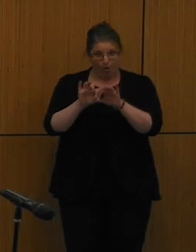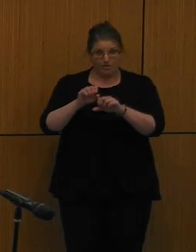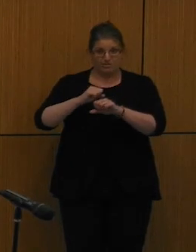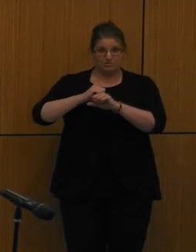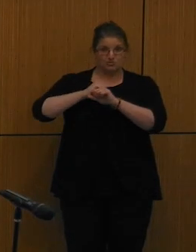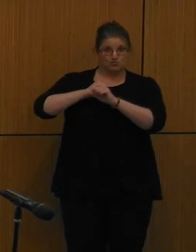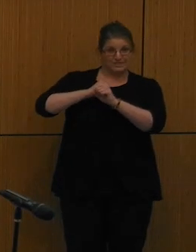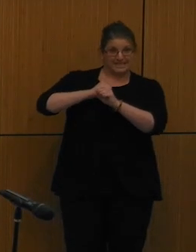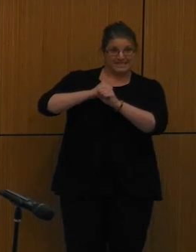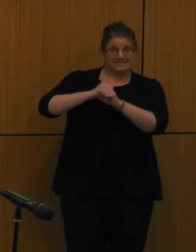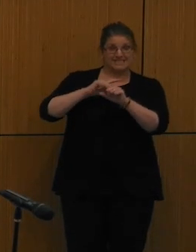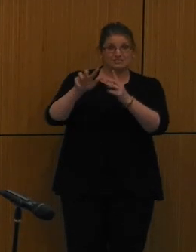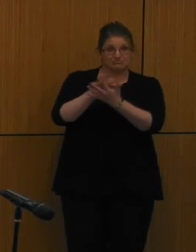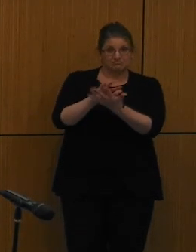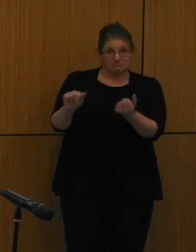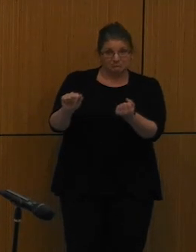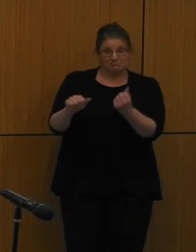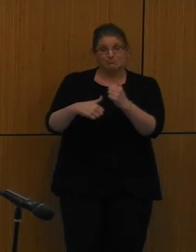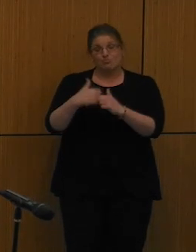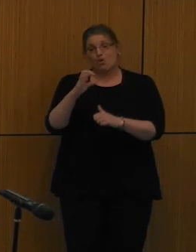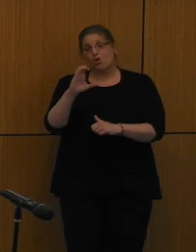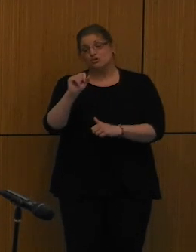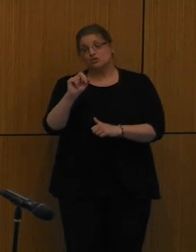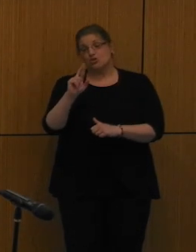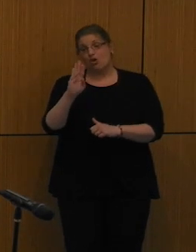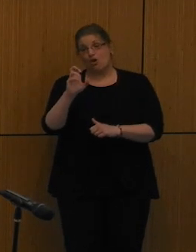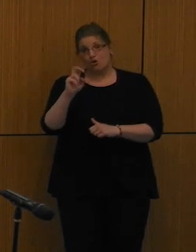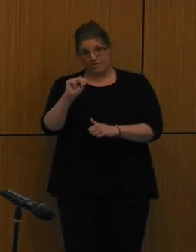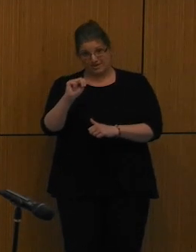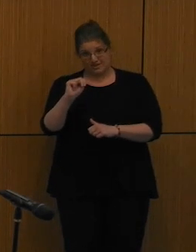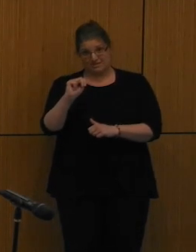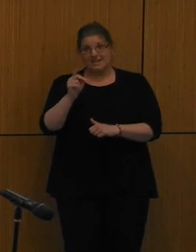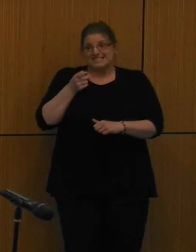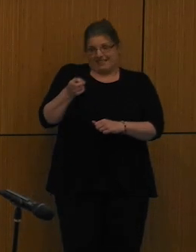So most of the carbon is there in a plant, and that's what you want to liberate.